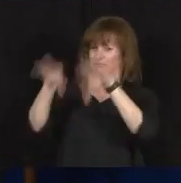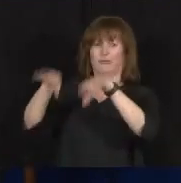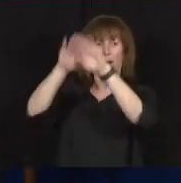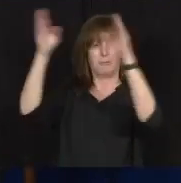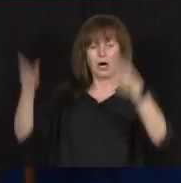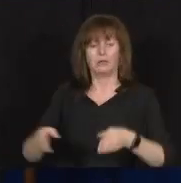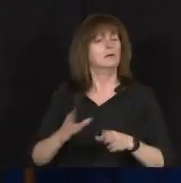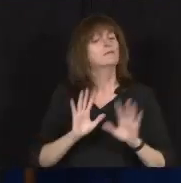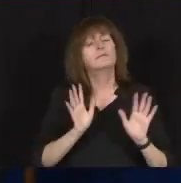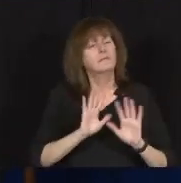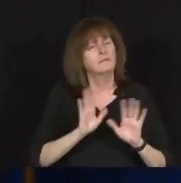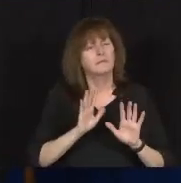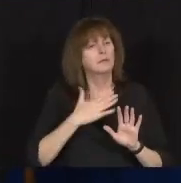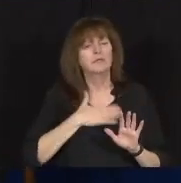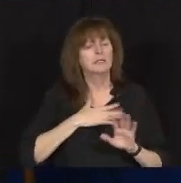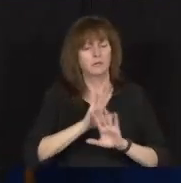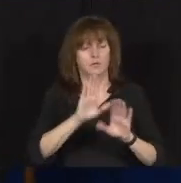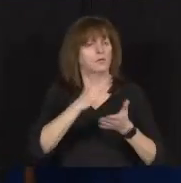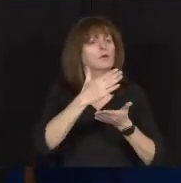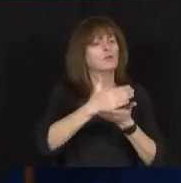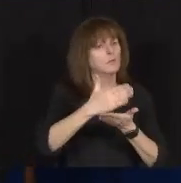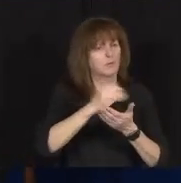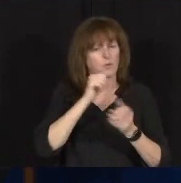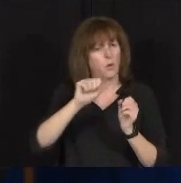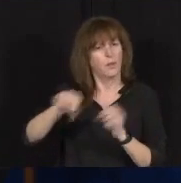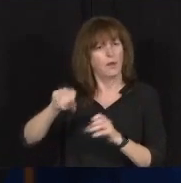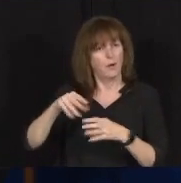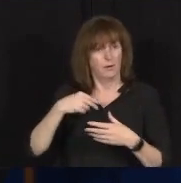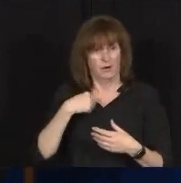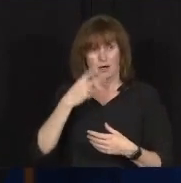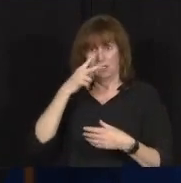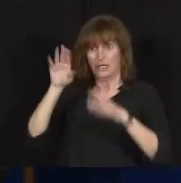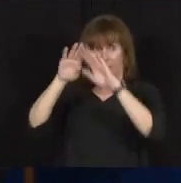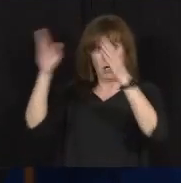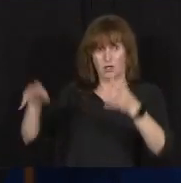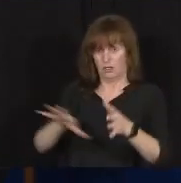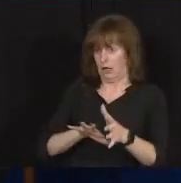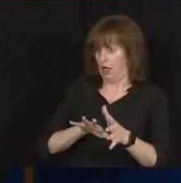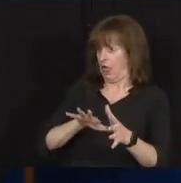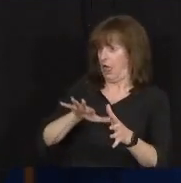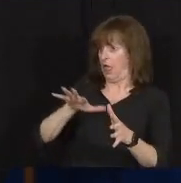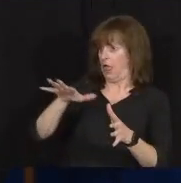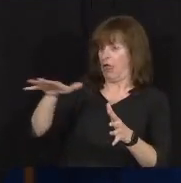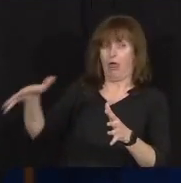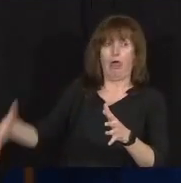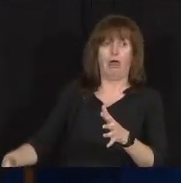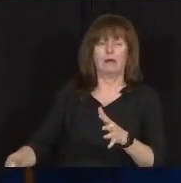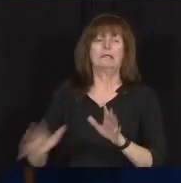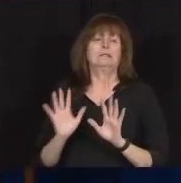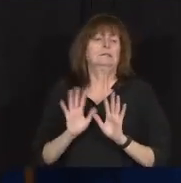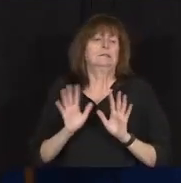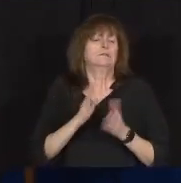d rop anything else off. Because every box you go by just seems to be cluttered full of different items outside and